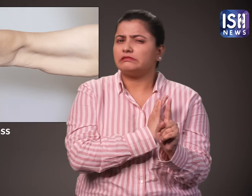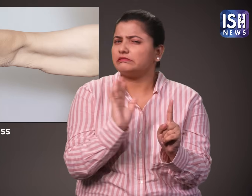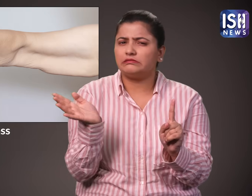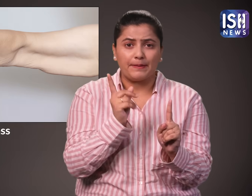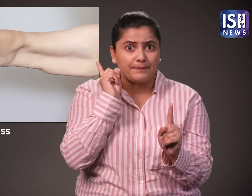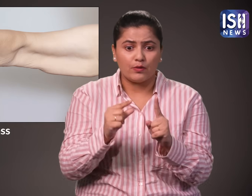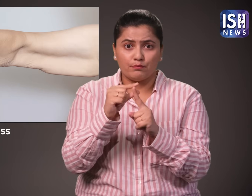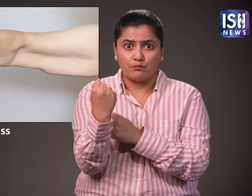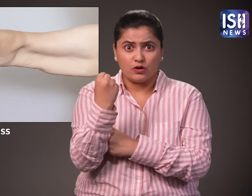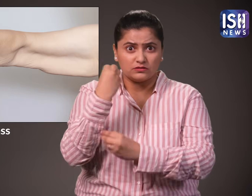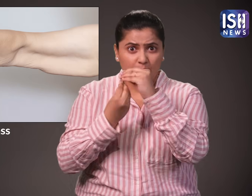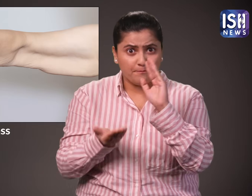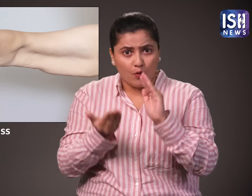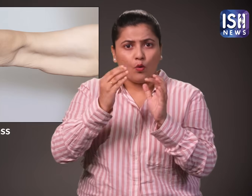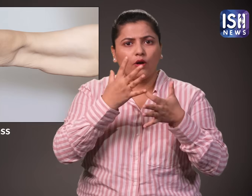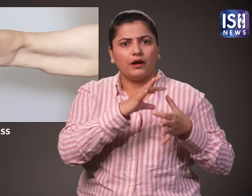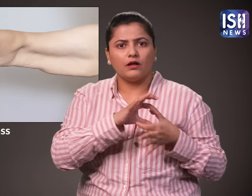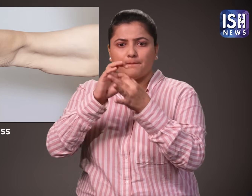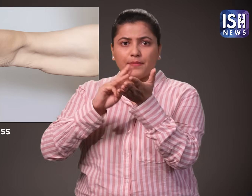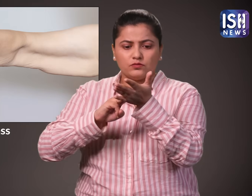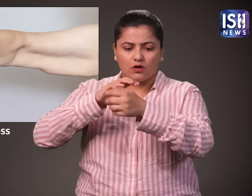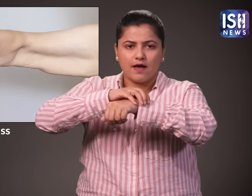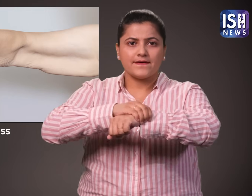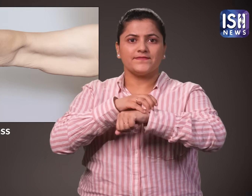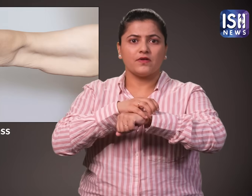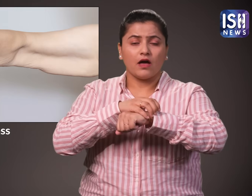Hence, getting enough protein will strengthen both muscles and bones.